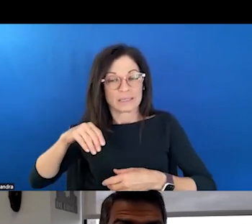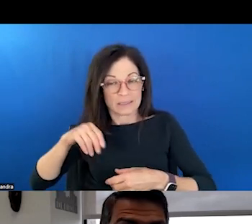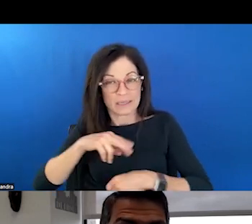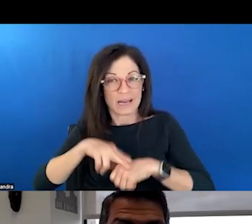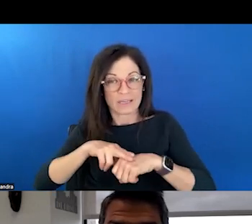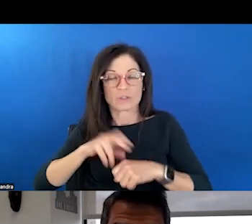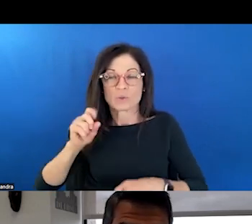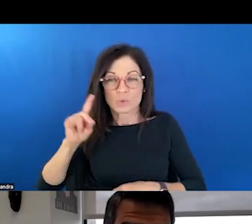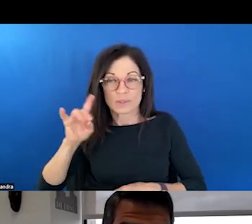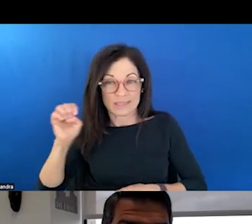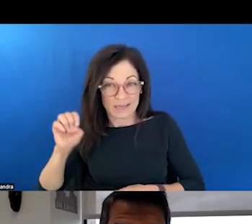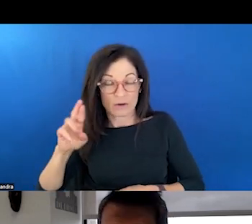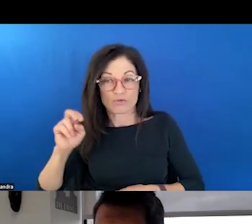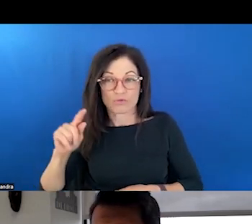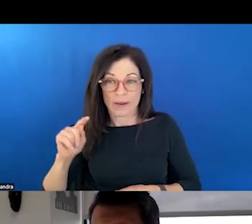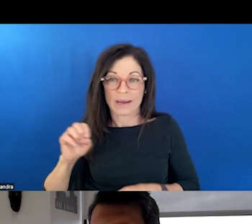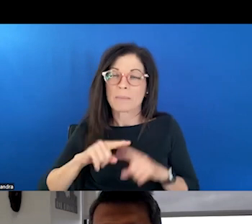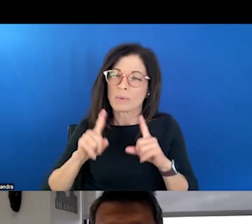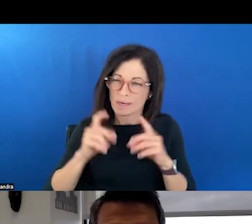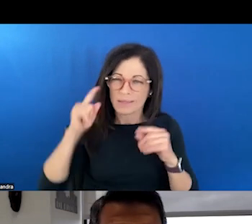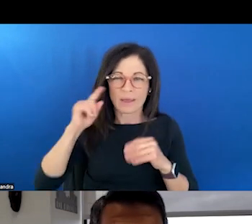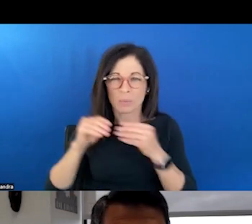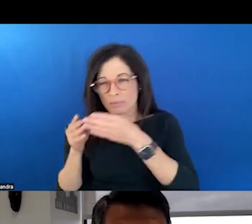WHAT WE NEED TO DO IS THINK ABOUT THE ENTIRE HEALTHCARE SYSTEM